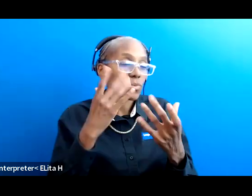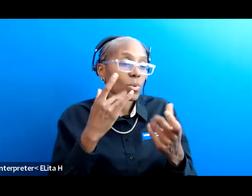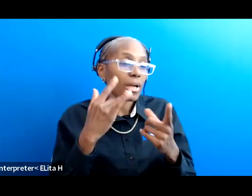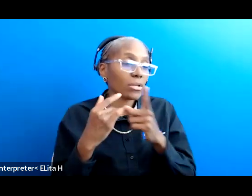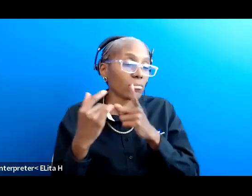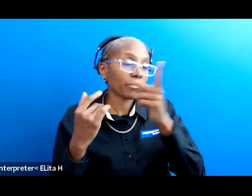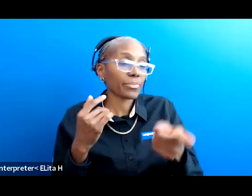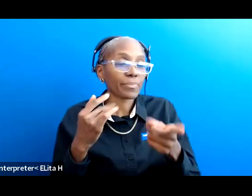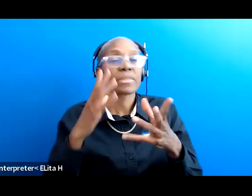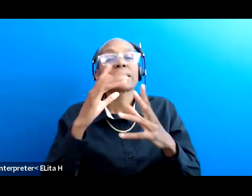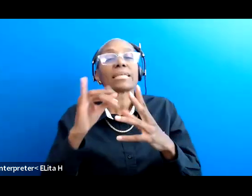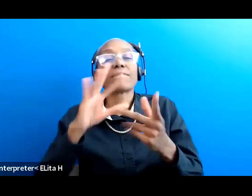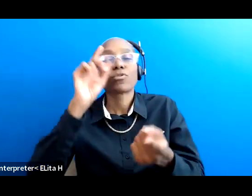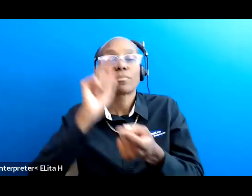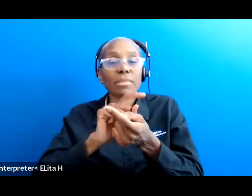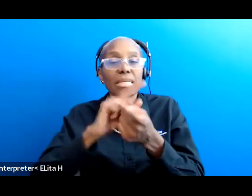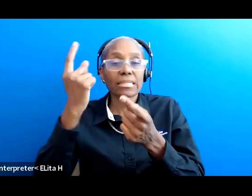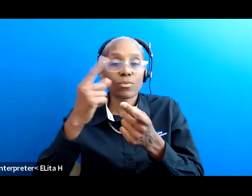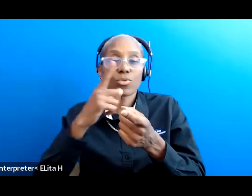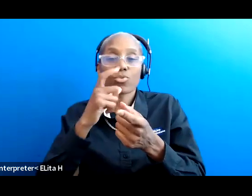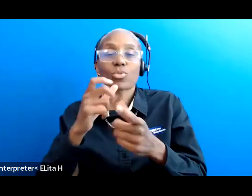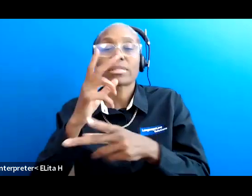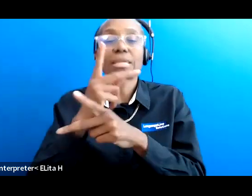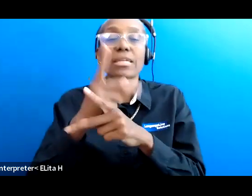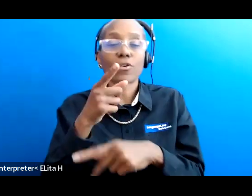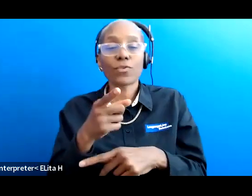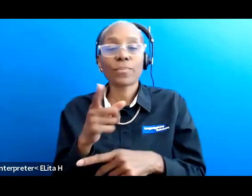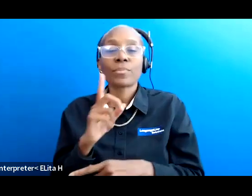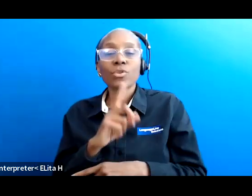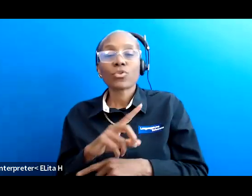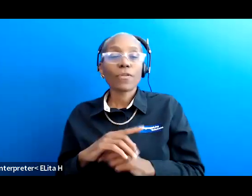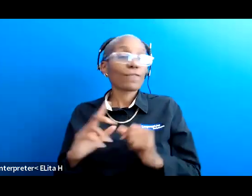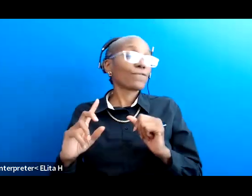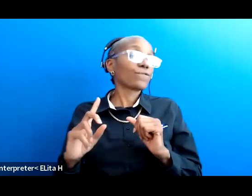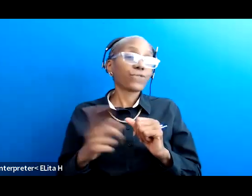As soon as you meet someone who's taking care of you, it should be the first thing that comes out of your mouth.